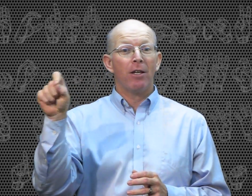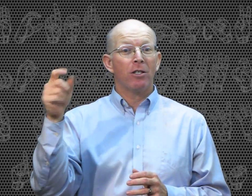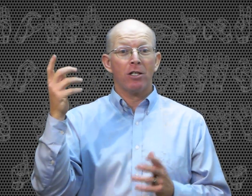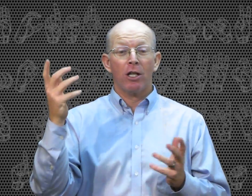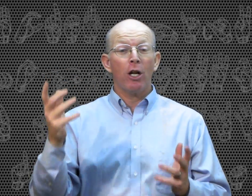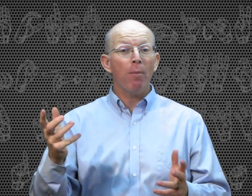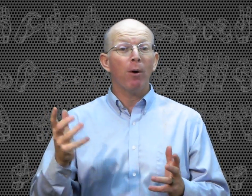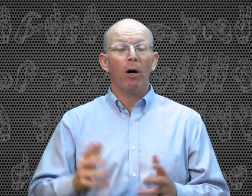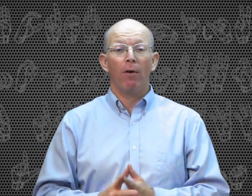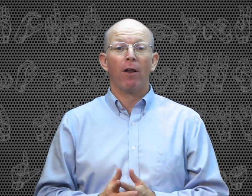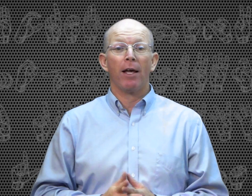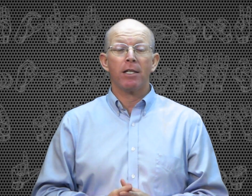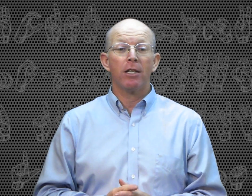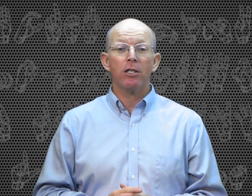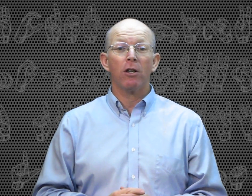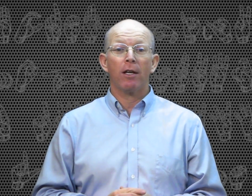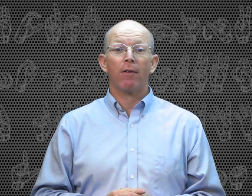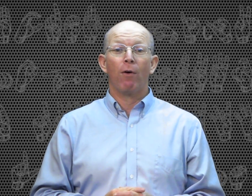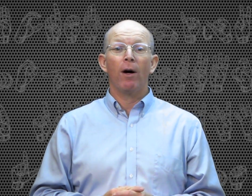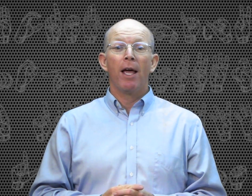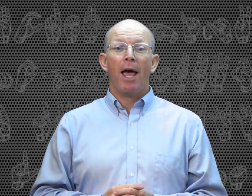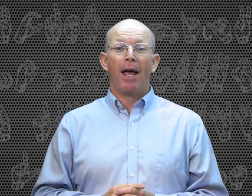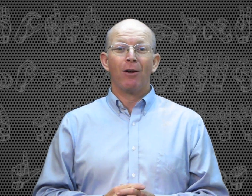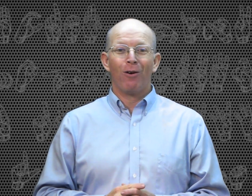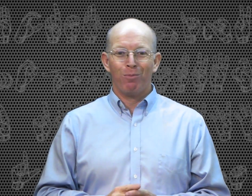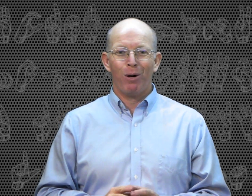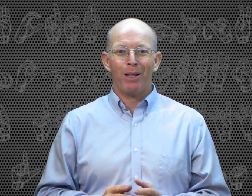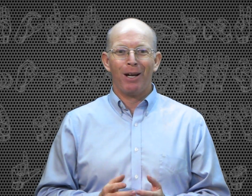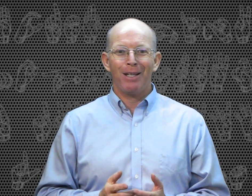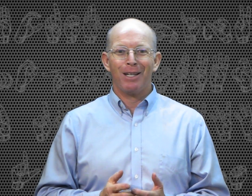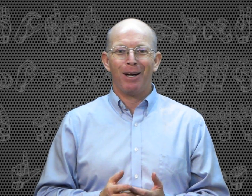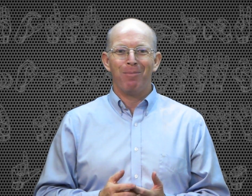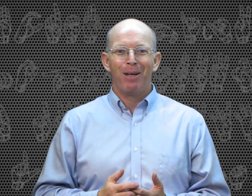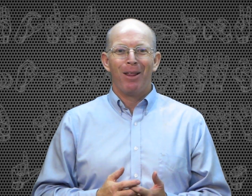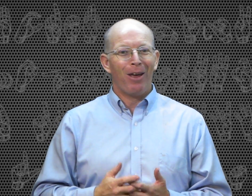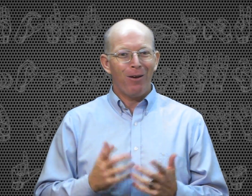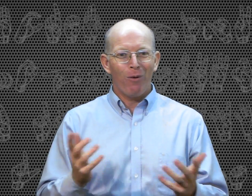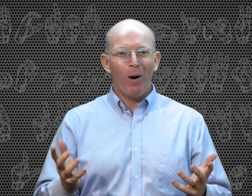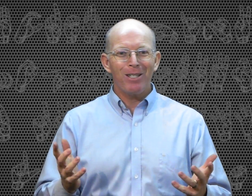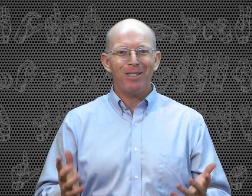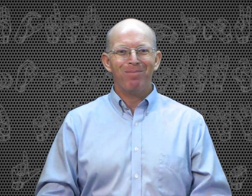and then just the number of the lesson you are looking for and you will bring the lesson up. Thank you for watching.